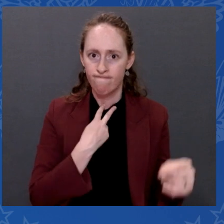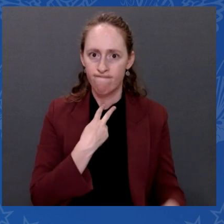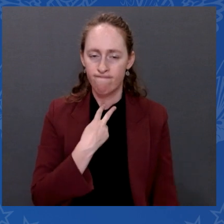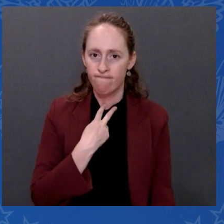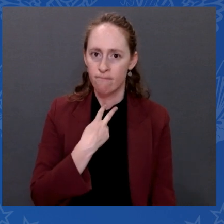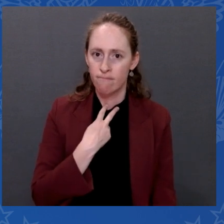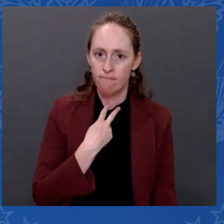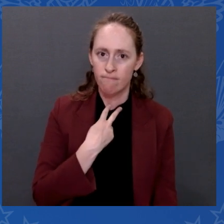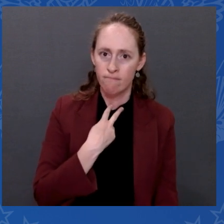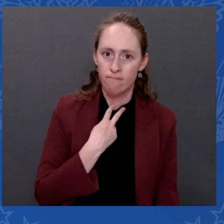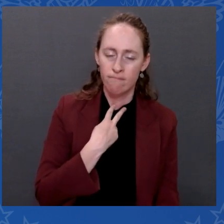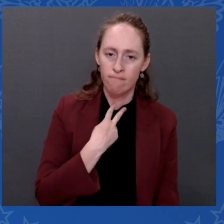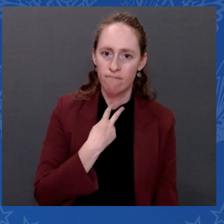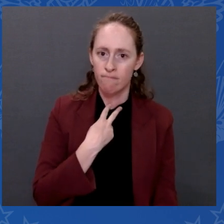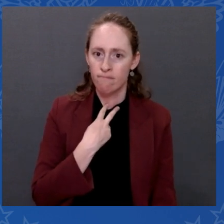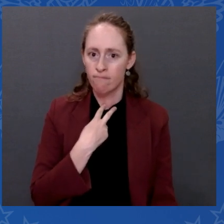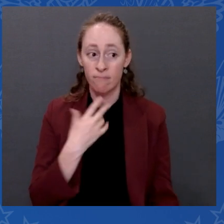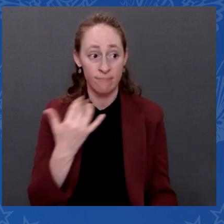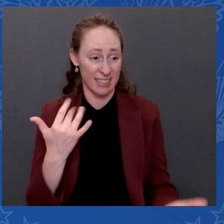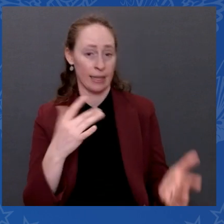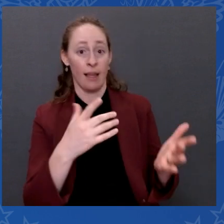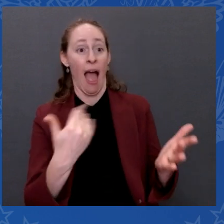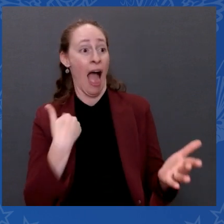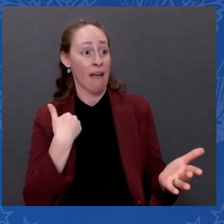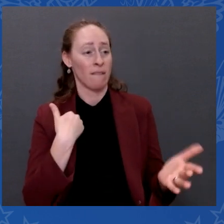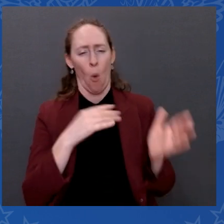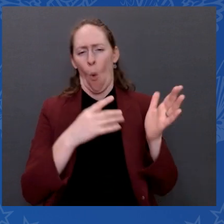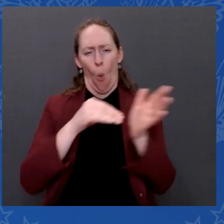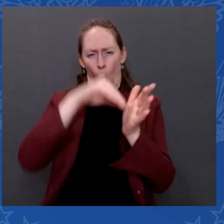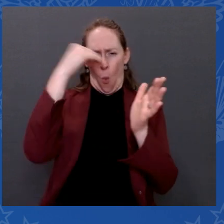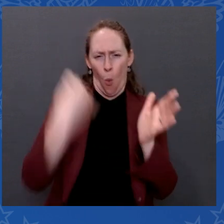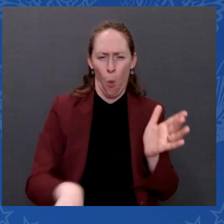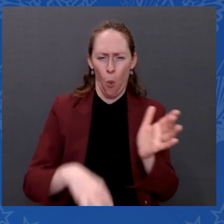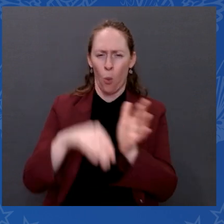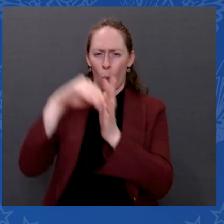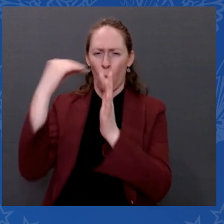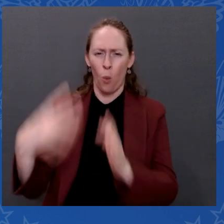One third of the core inflation last year in 2021 --